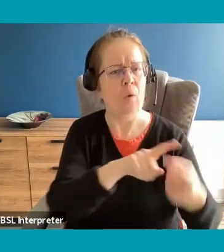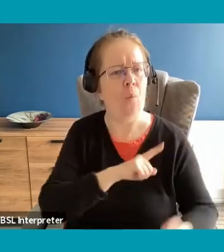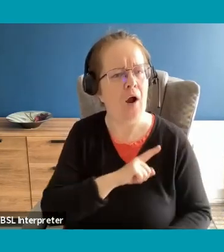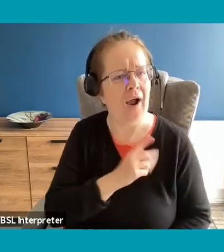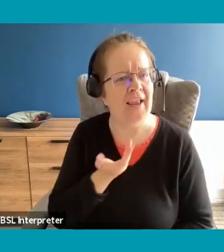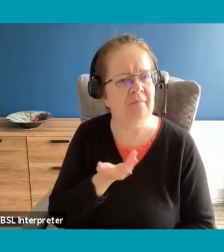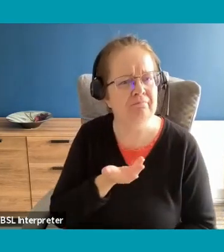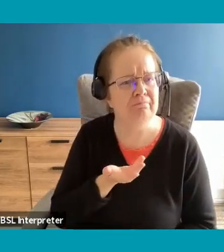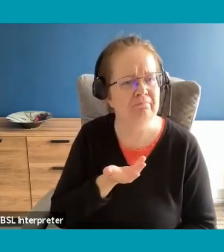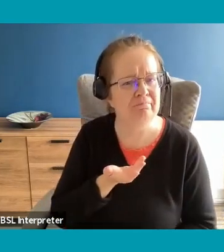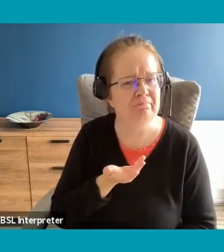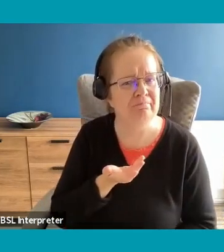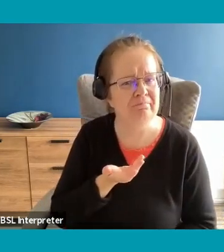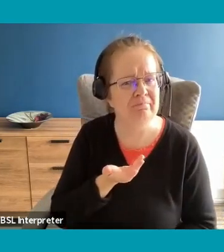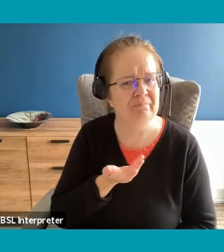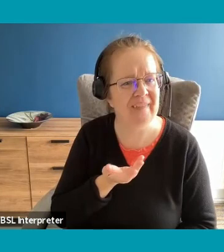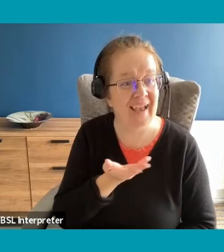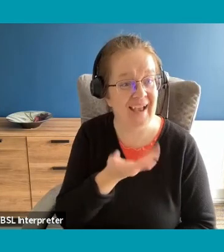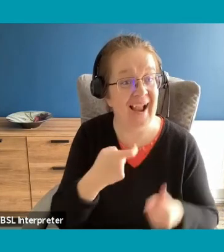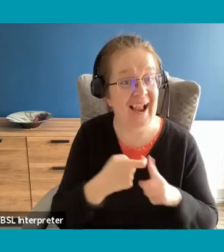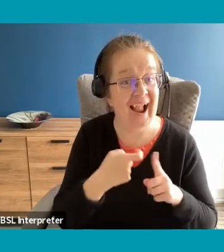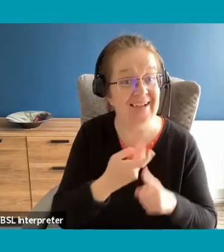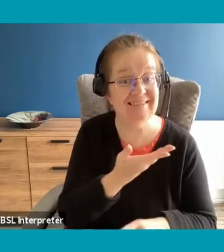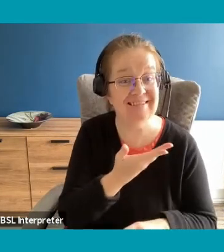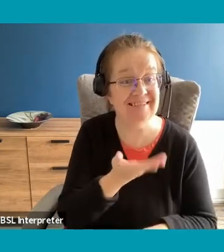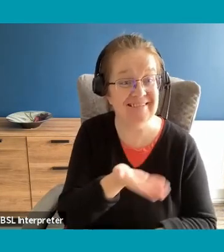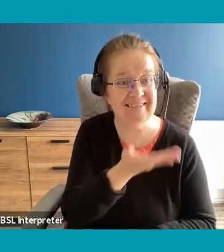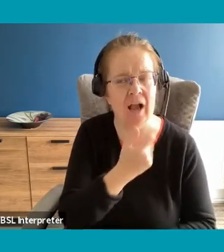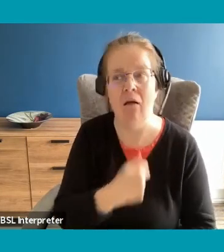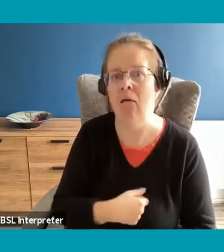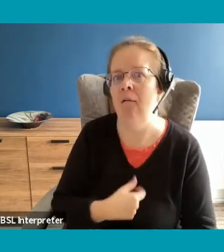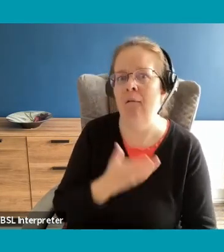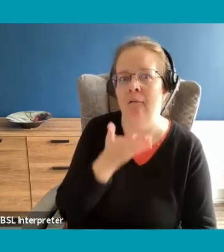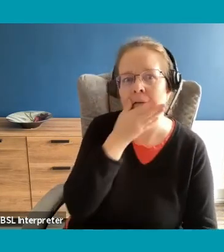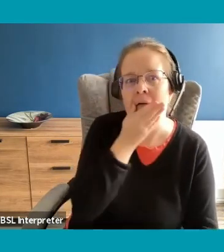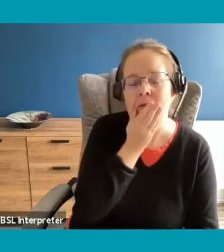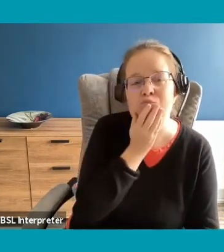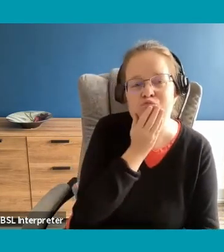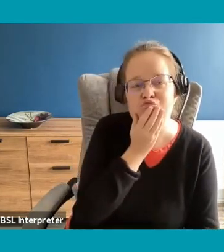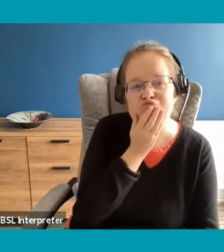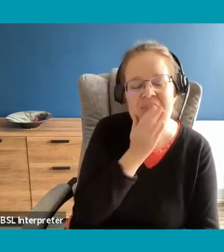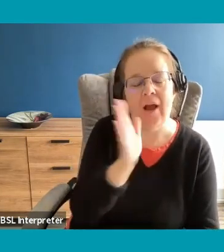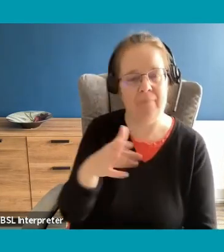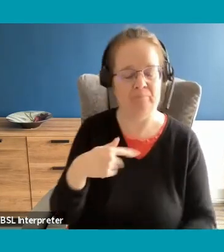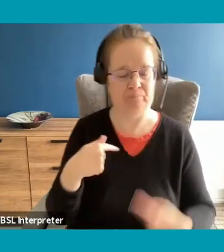I think it's, UM,